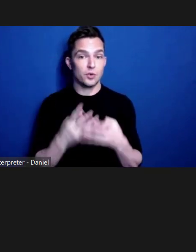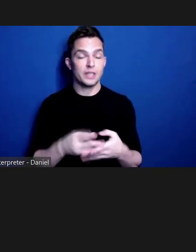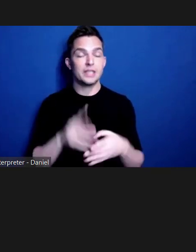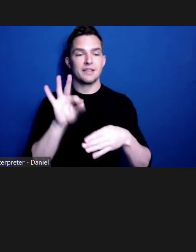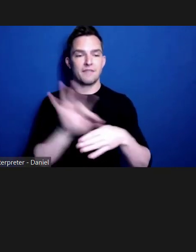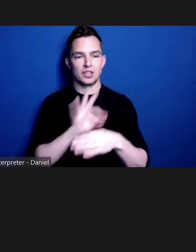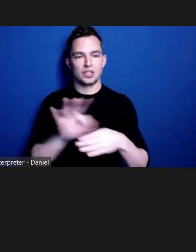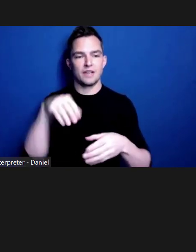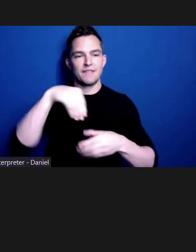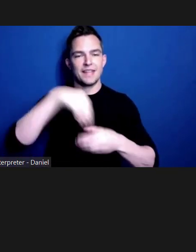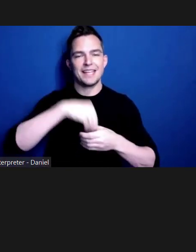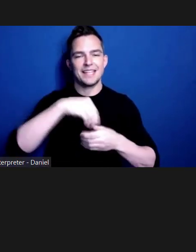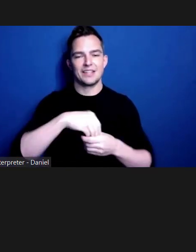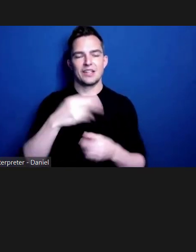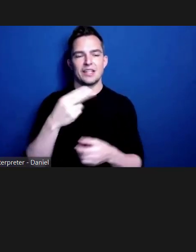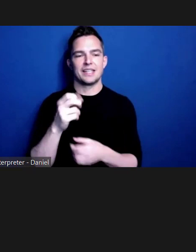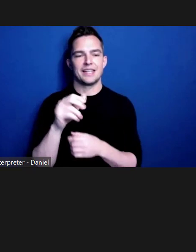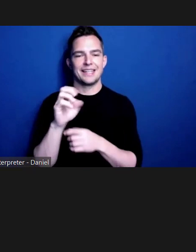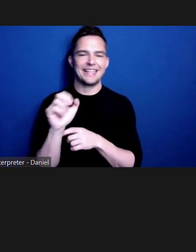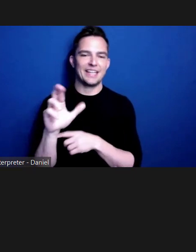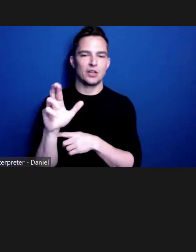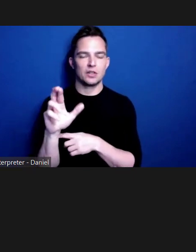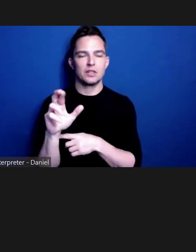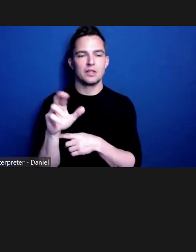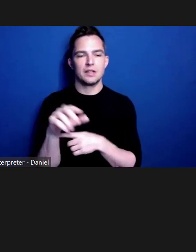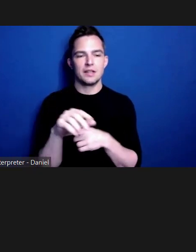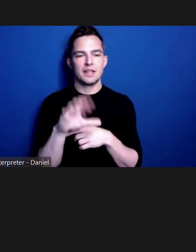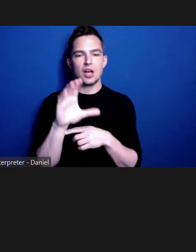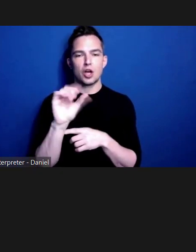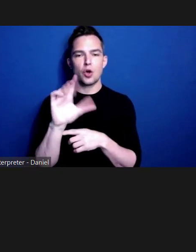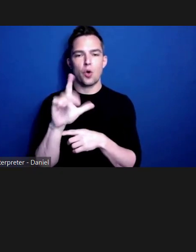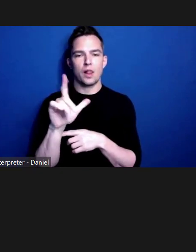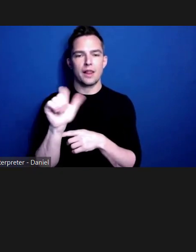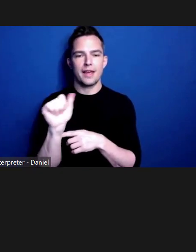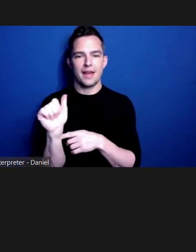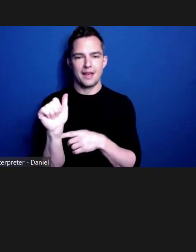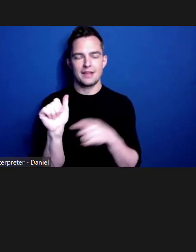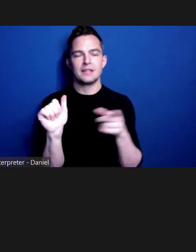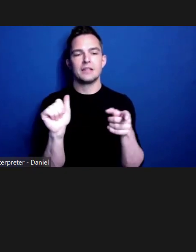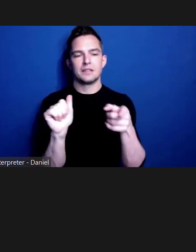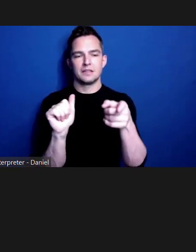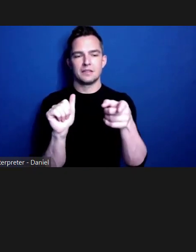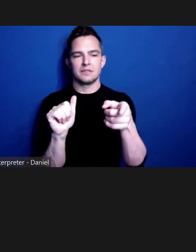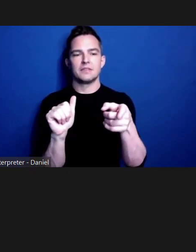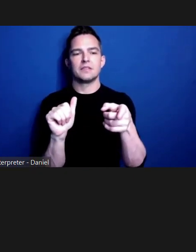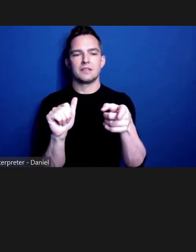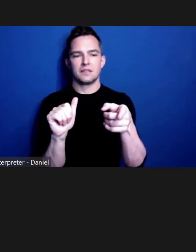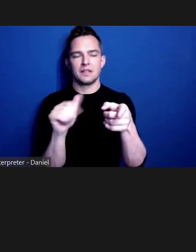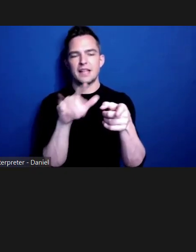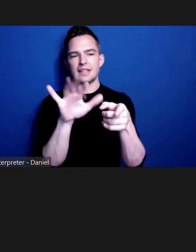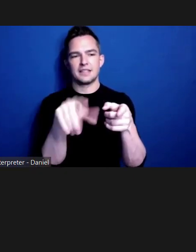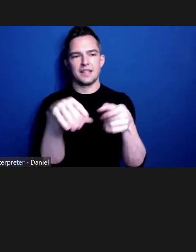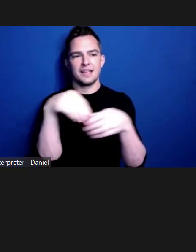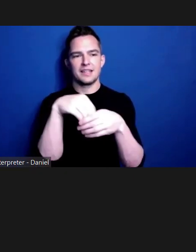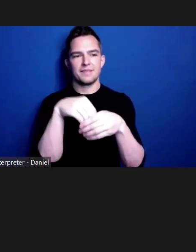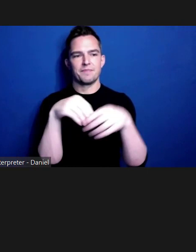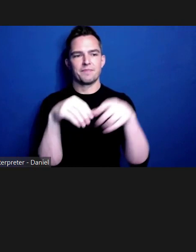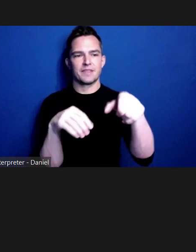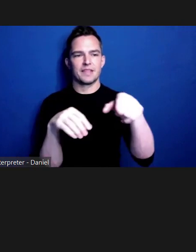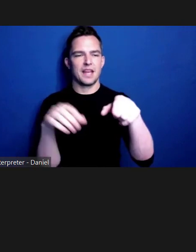cochlear, which is the snail-shaped portion of the ear that you see here.